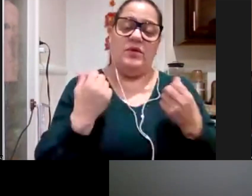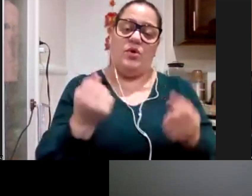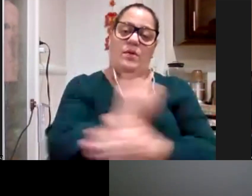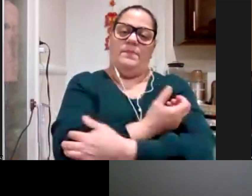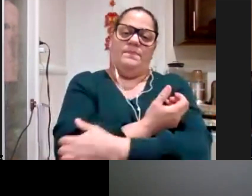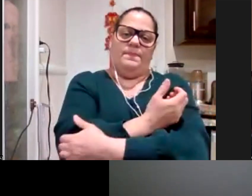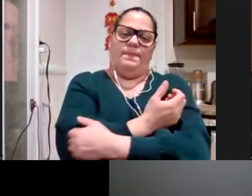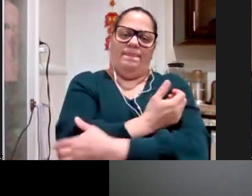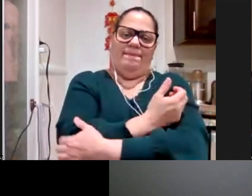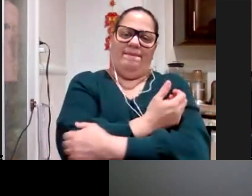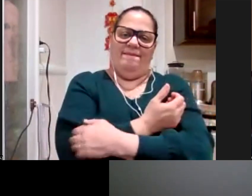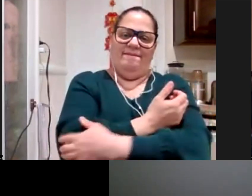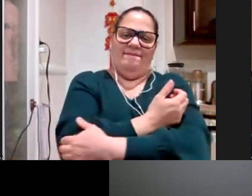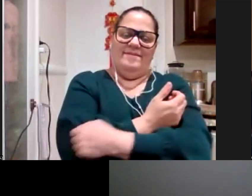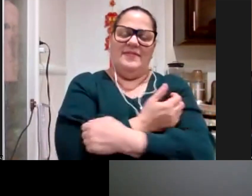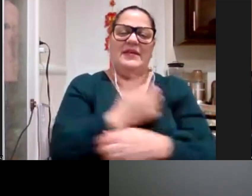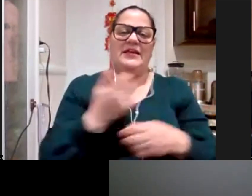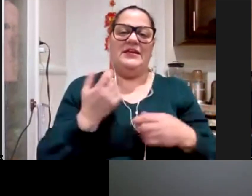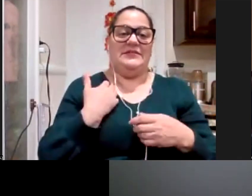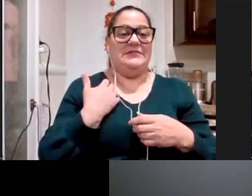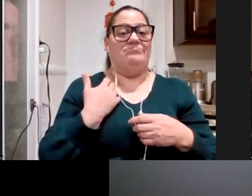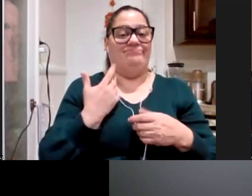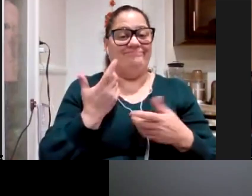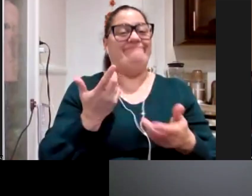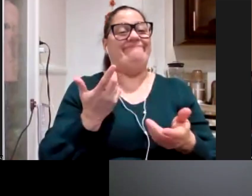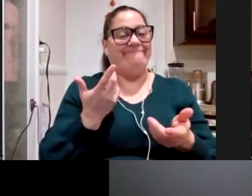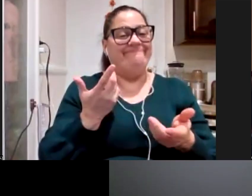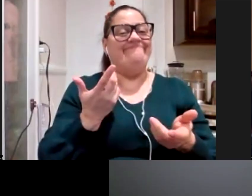[CHRIS] It's tricky. [NATALIE] Yeah, it is.